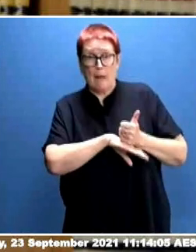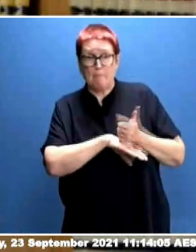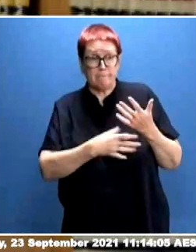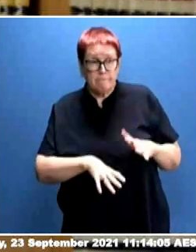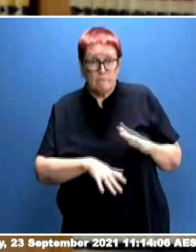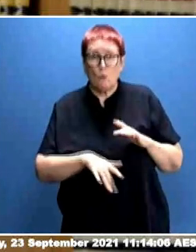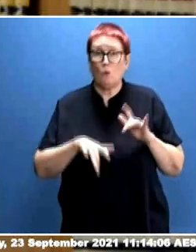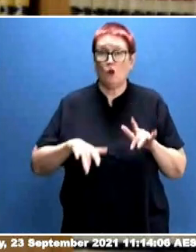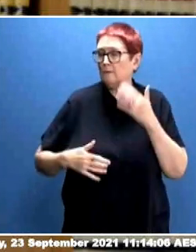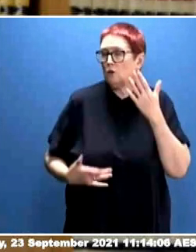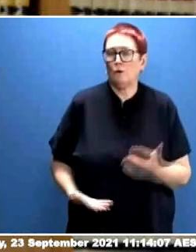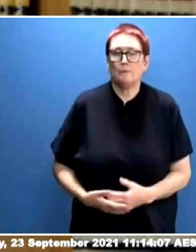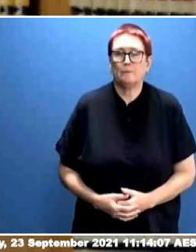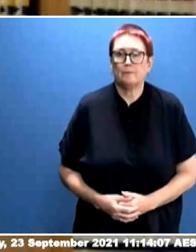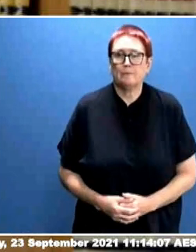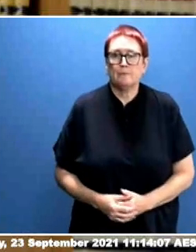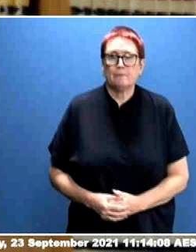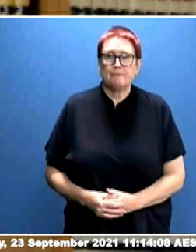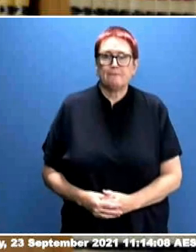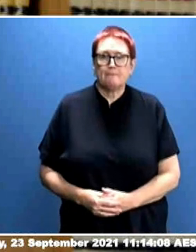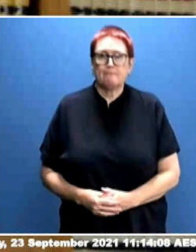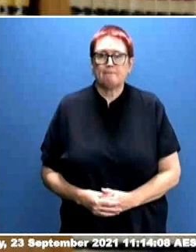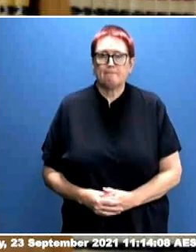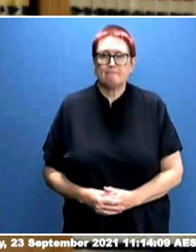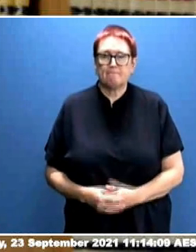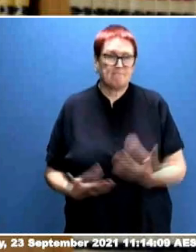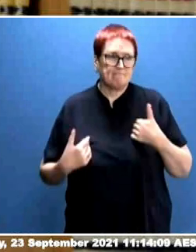that I could speak to and it would be outside of my scope in relation to some of those discussions.